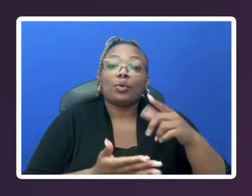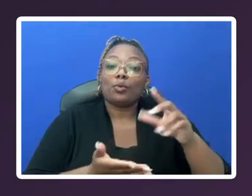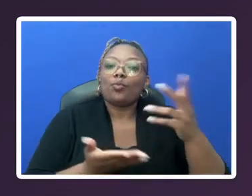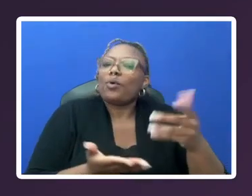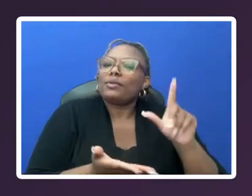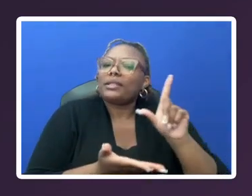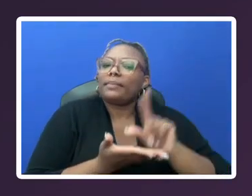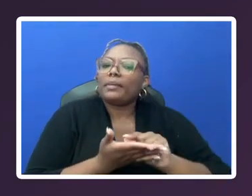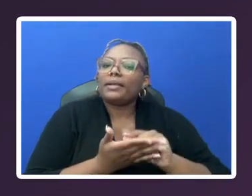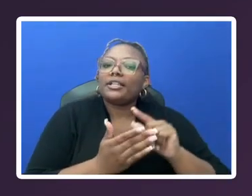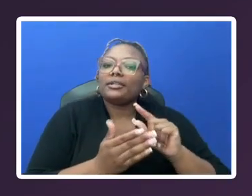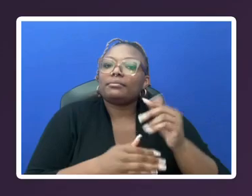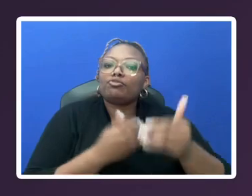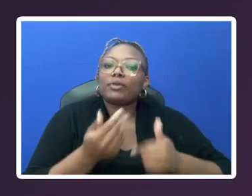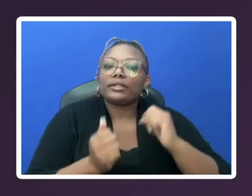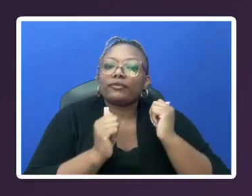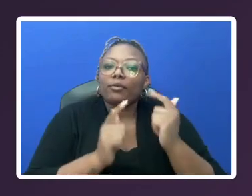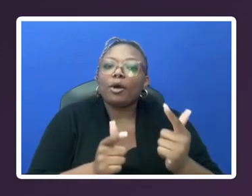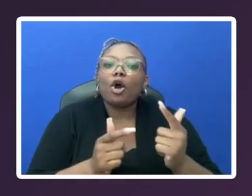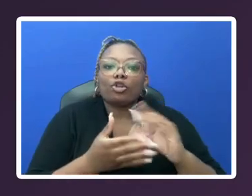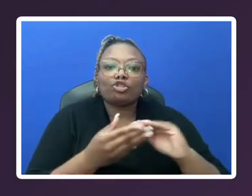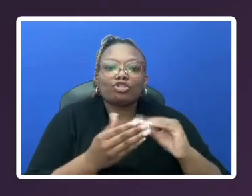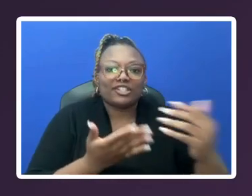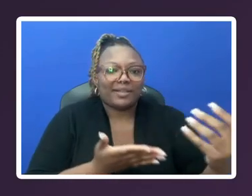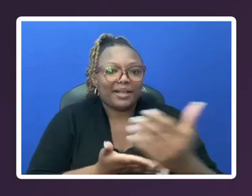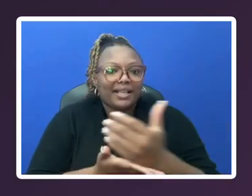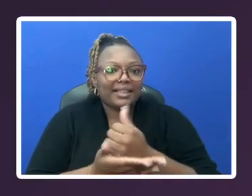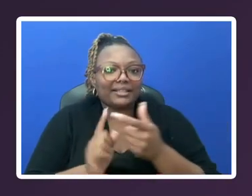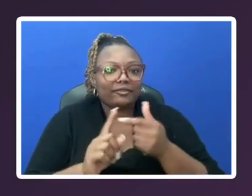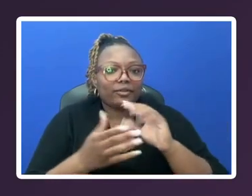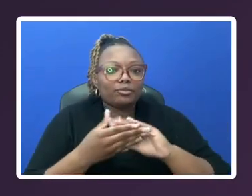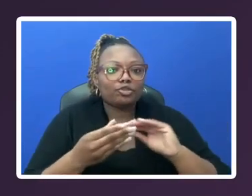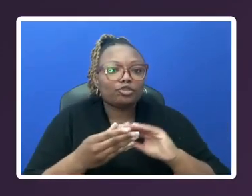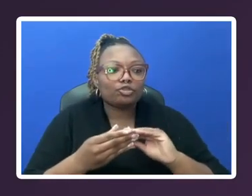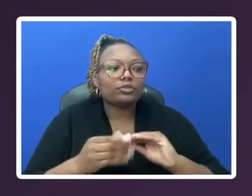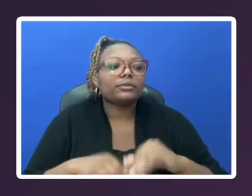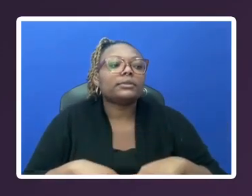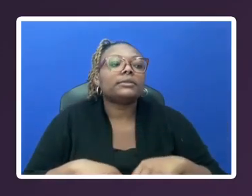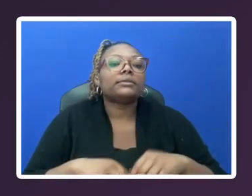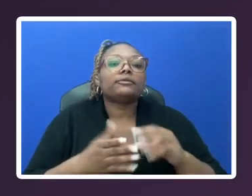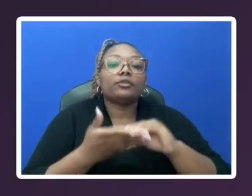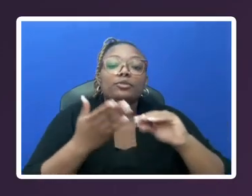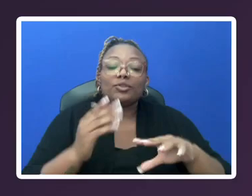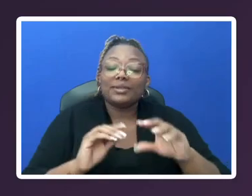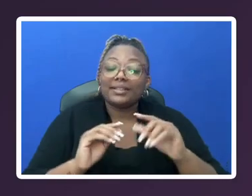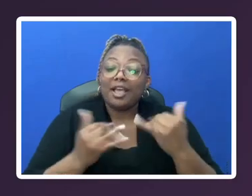were collected from students?" So right now none of the photos have actually been published, so